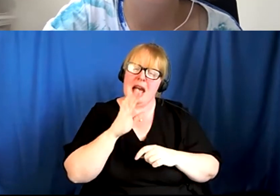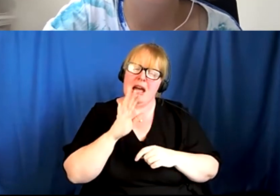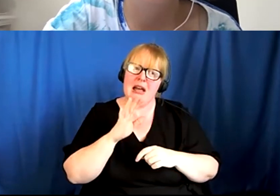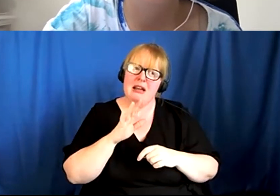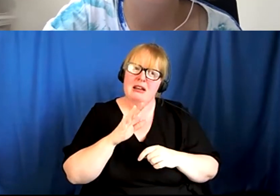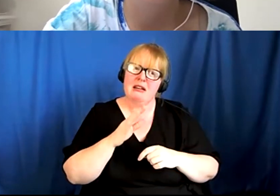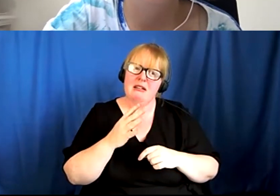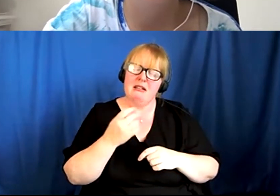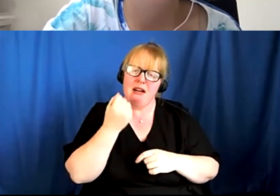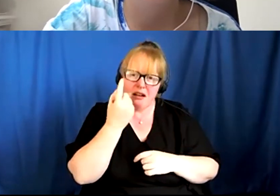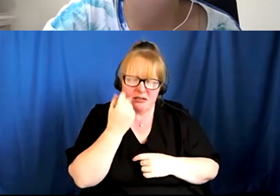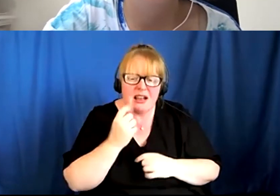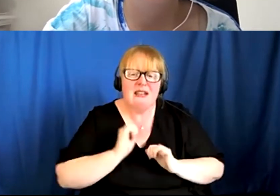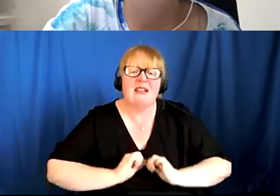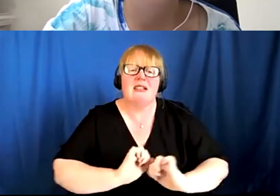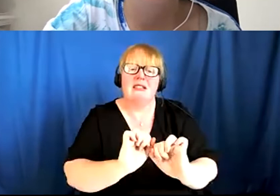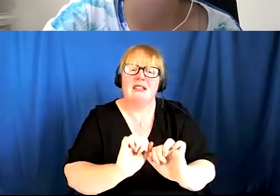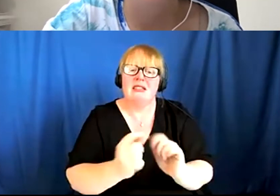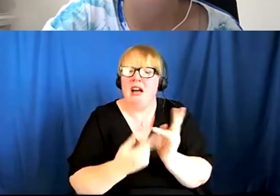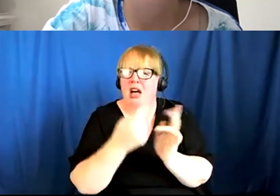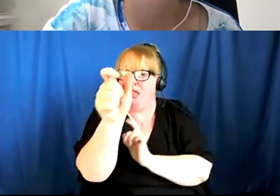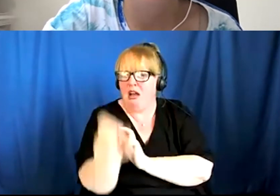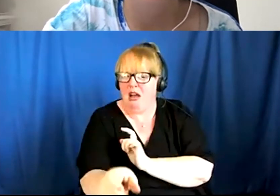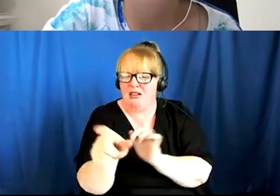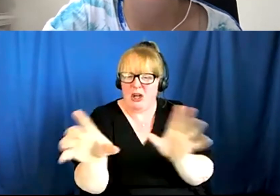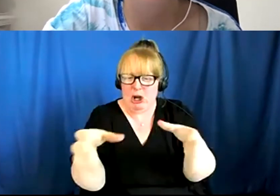how I bring myself closer to the other, whatever the other group or individual might be.